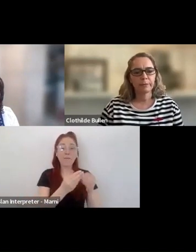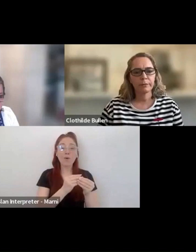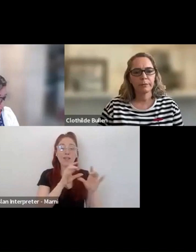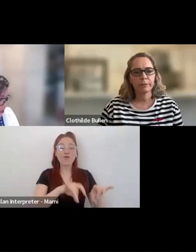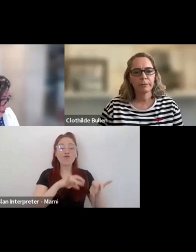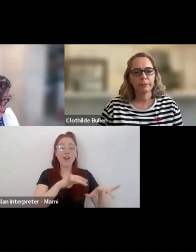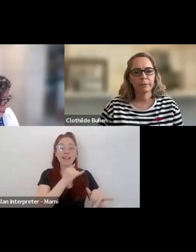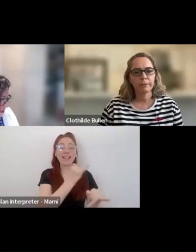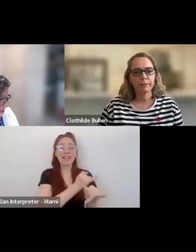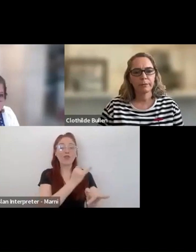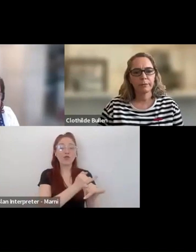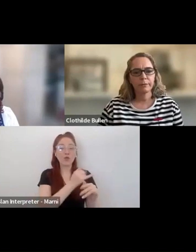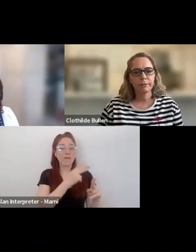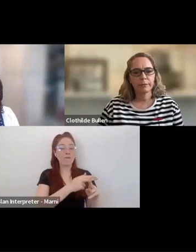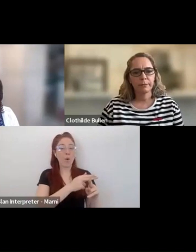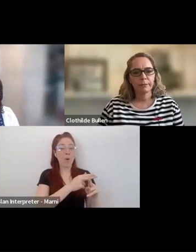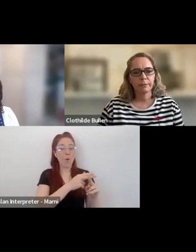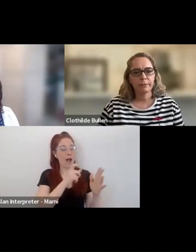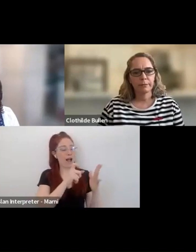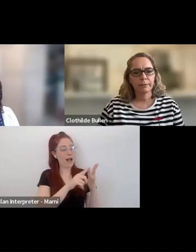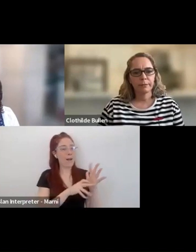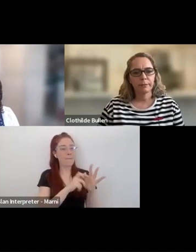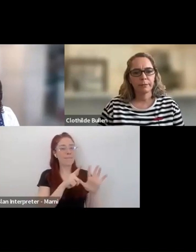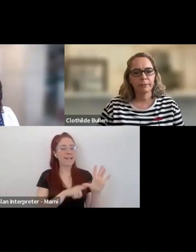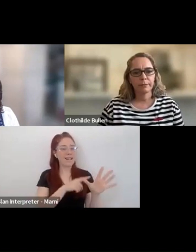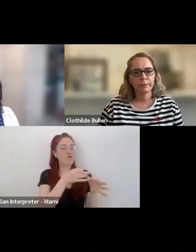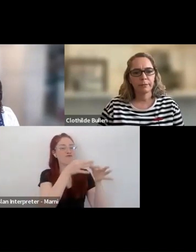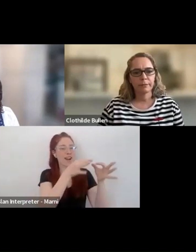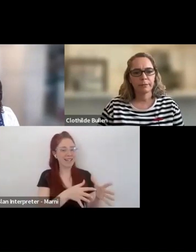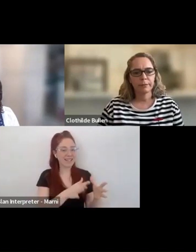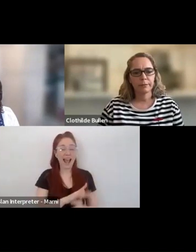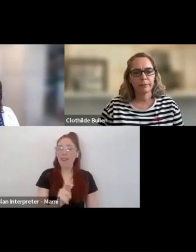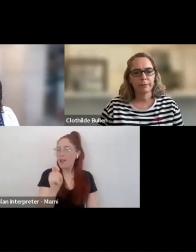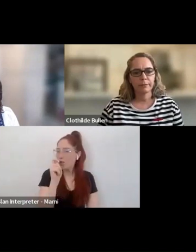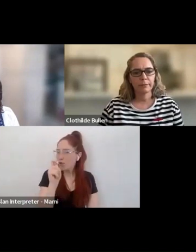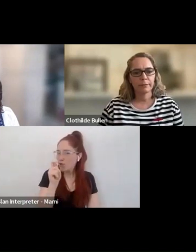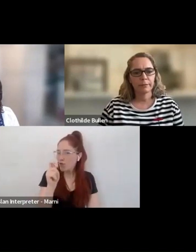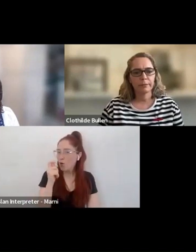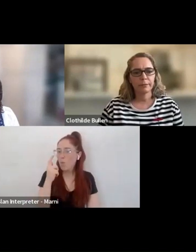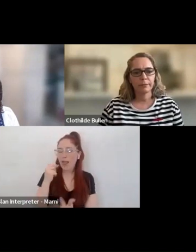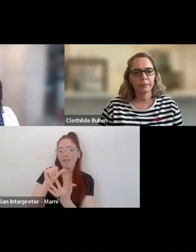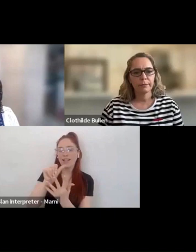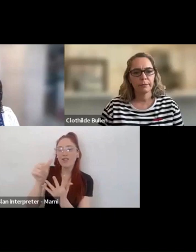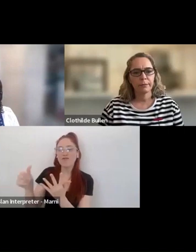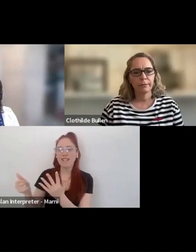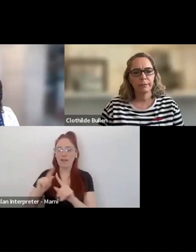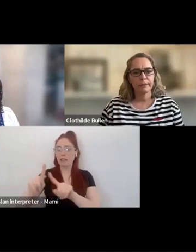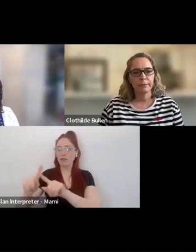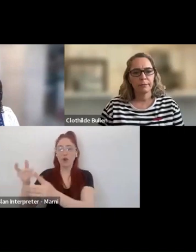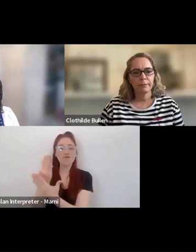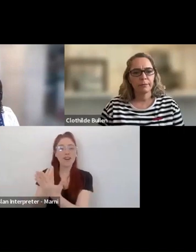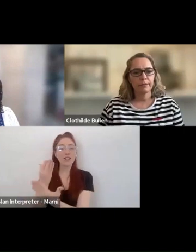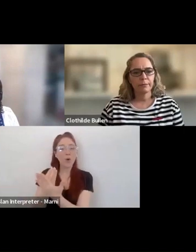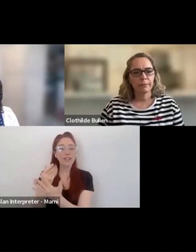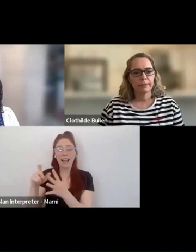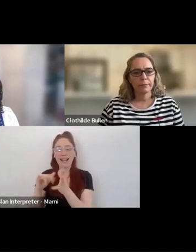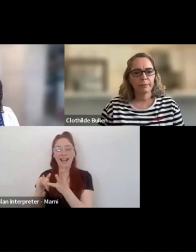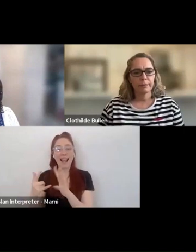Directors. And we also will be soon releasing a series of resources and case studies on various different aspects of